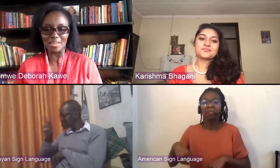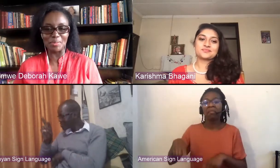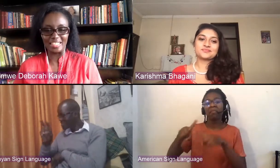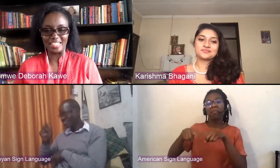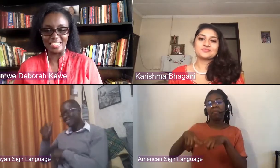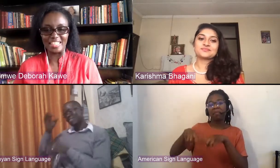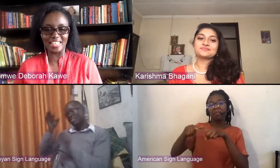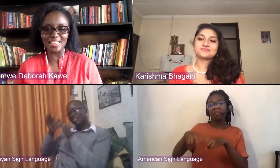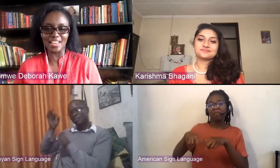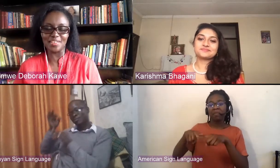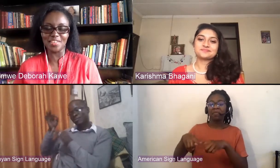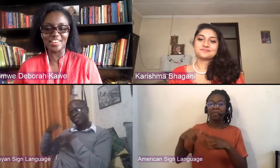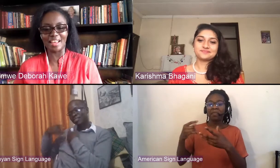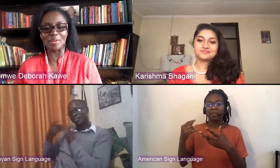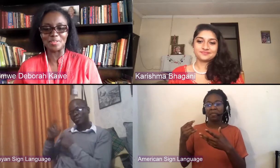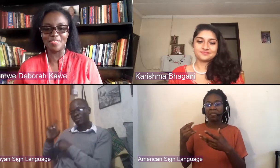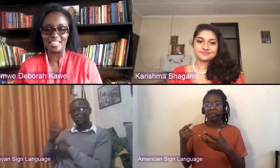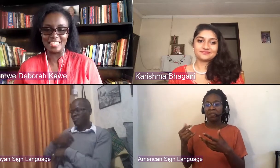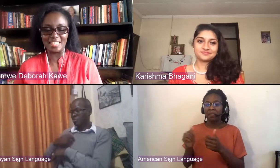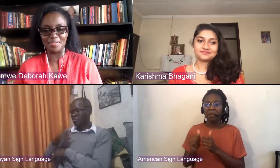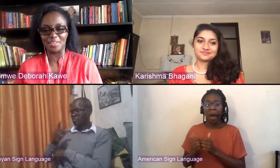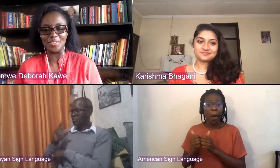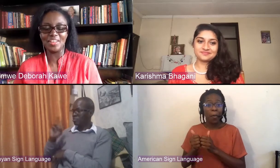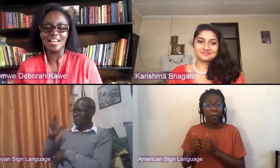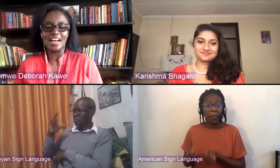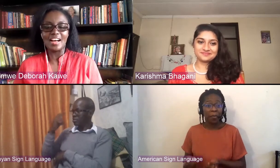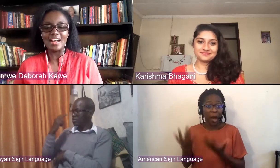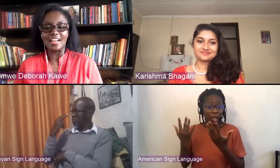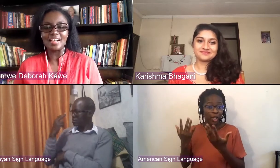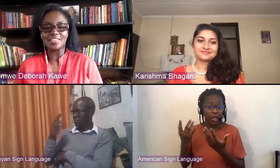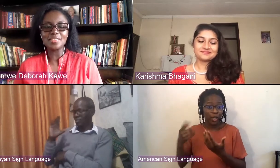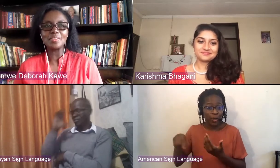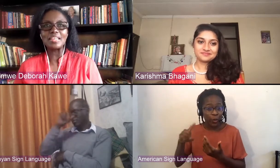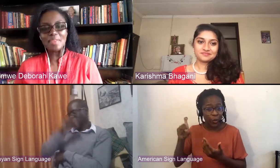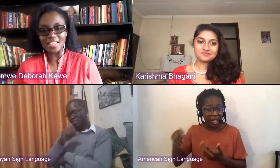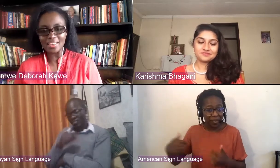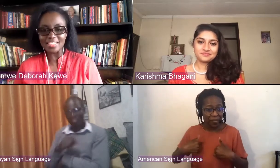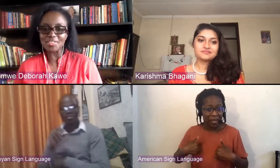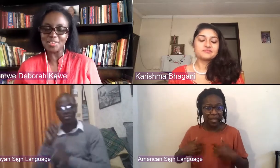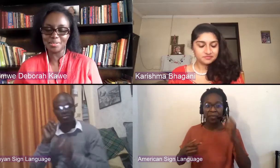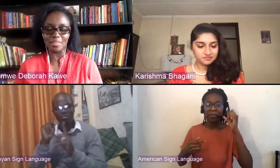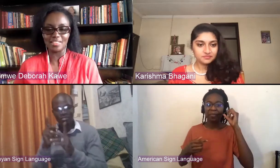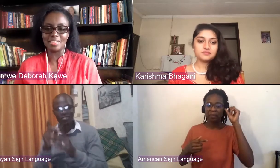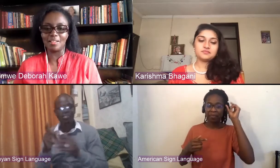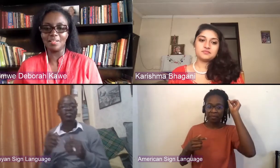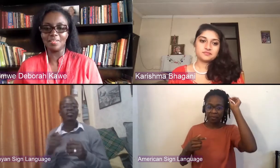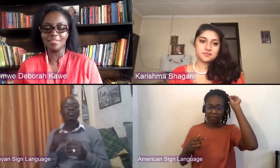he will need during the course of this interview. So let me introduce myself.